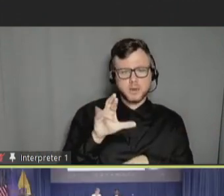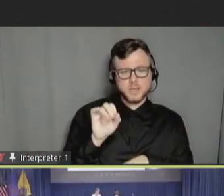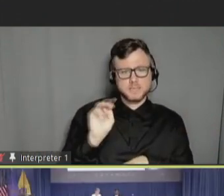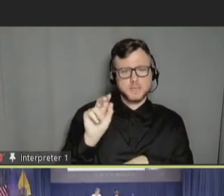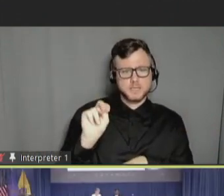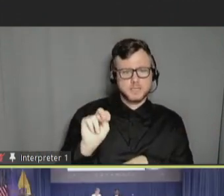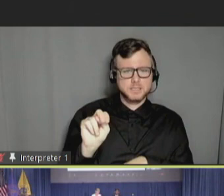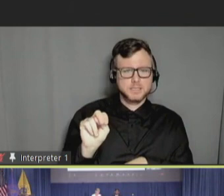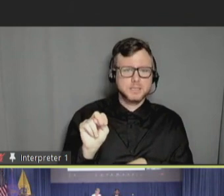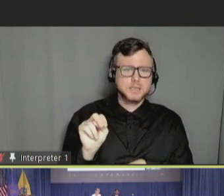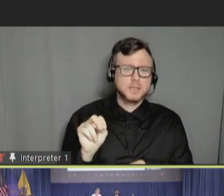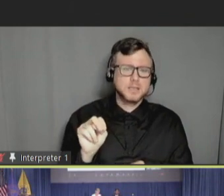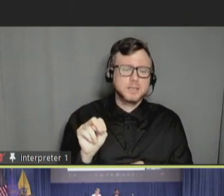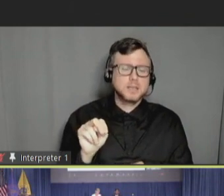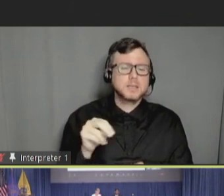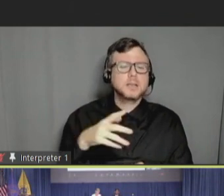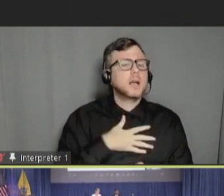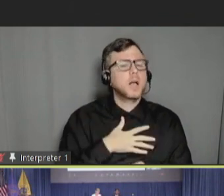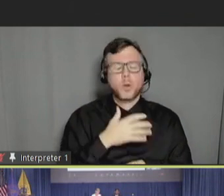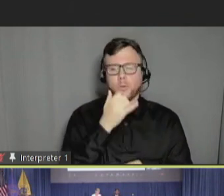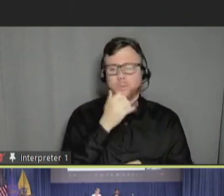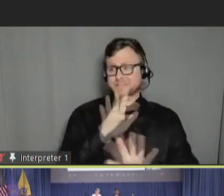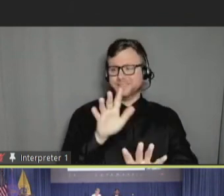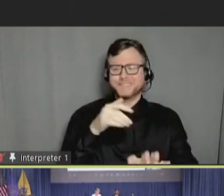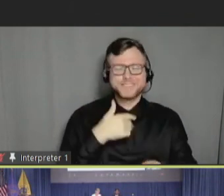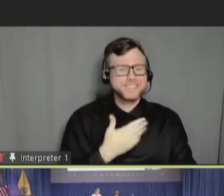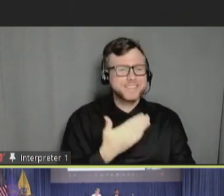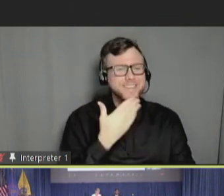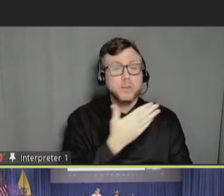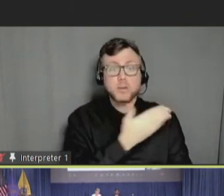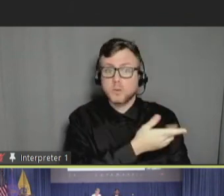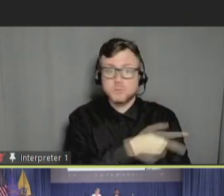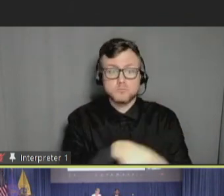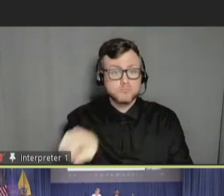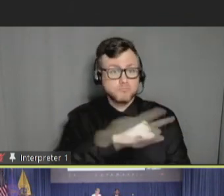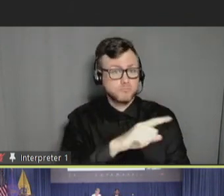Kristen Ehresmann: Oops, I just wanted to thank all the presenters. This isn't a question. I just